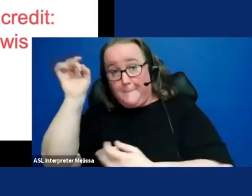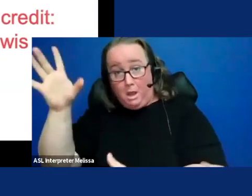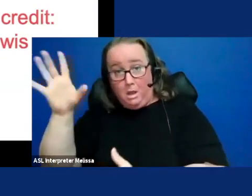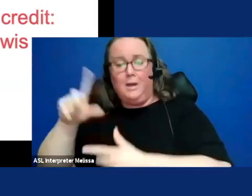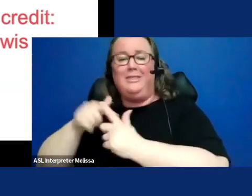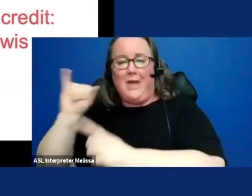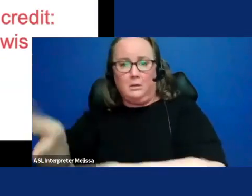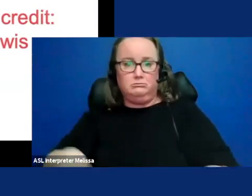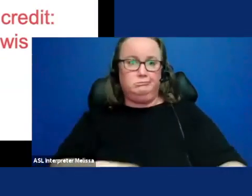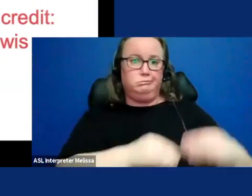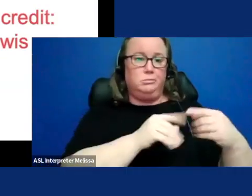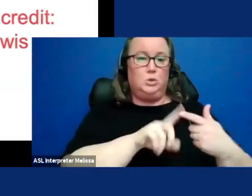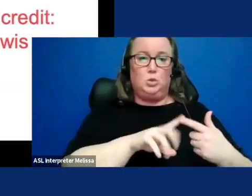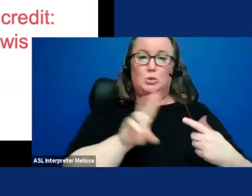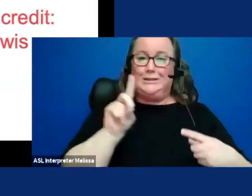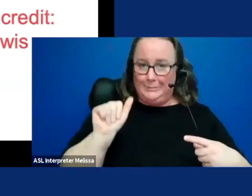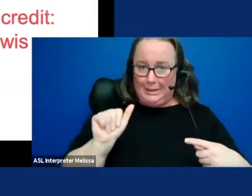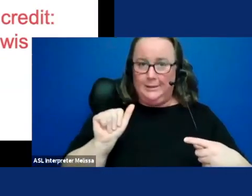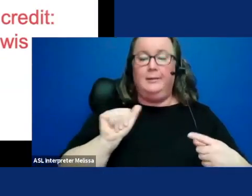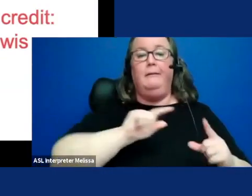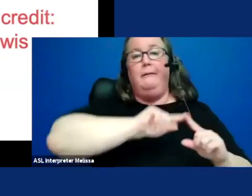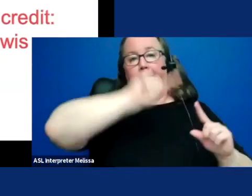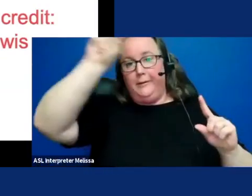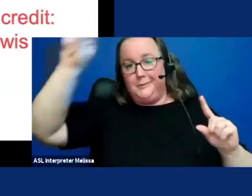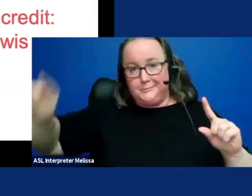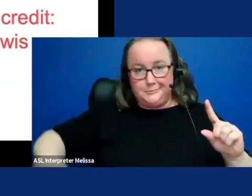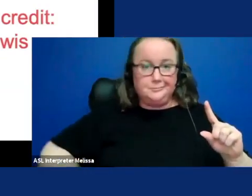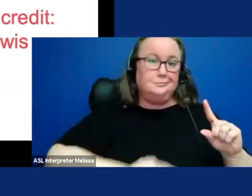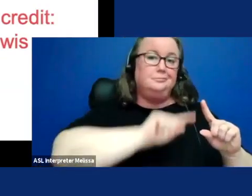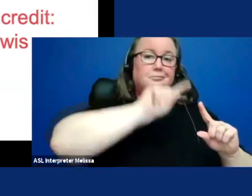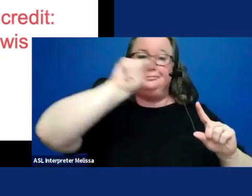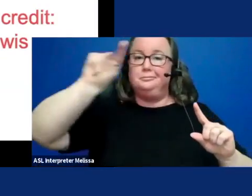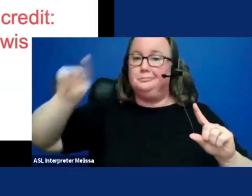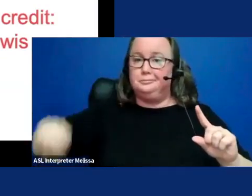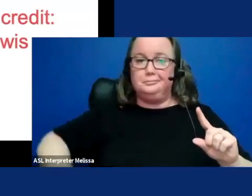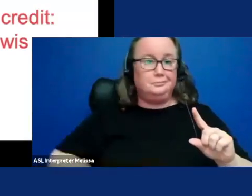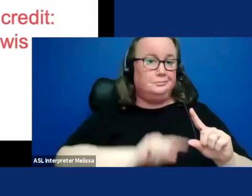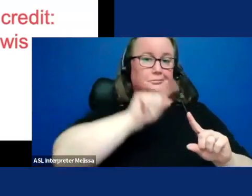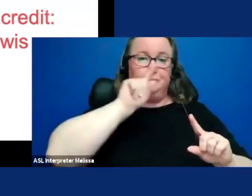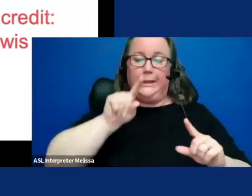And then disability then feeds into poverty. And so it's this cycle that is not